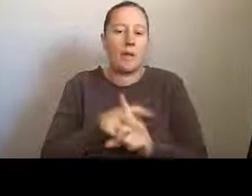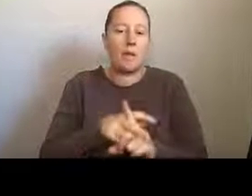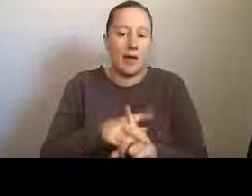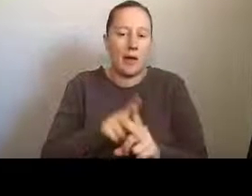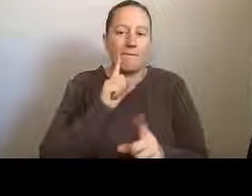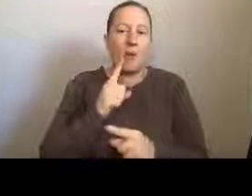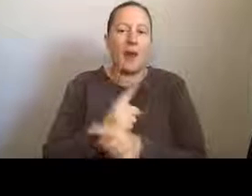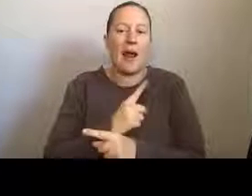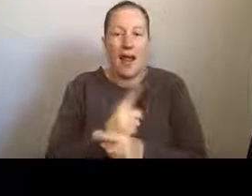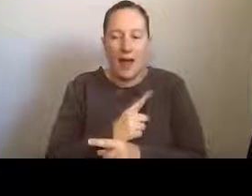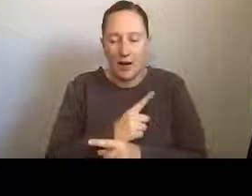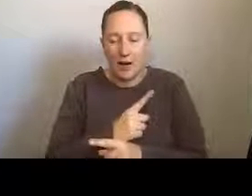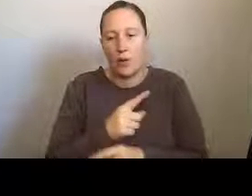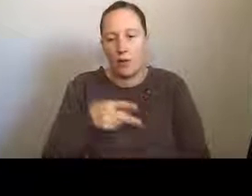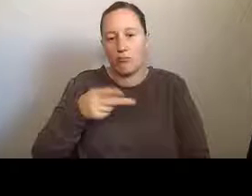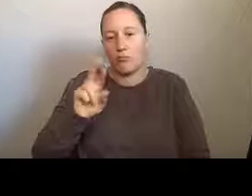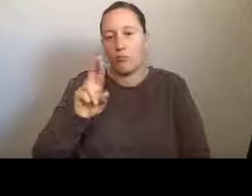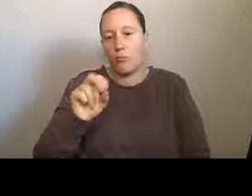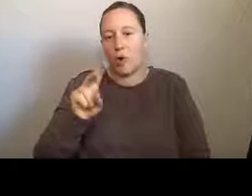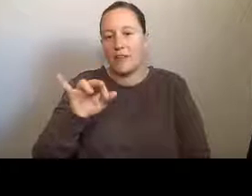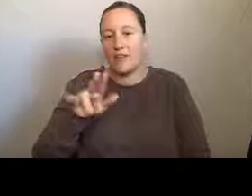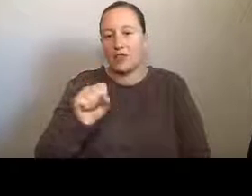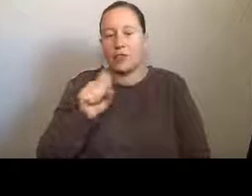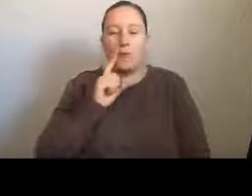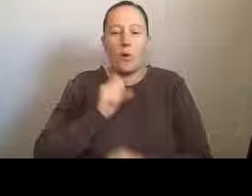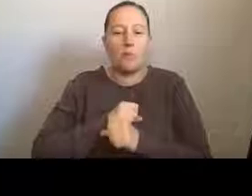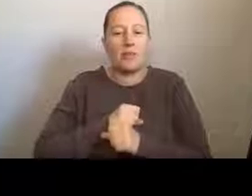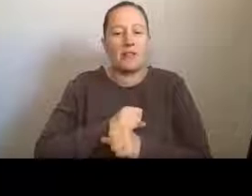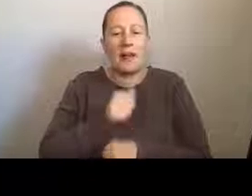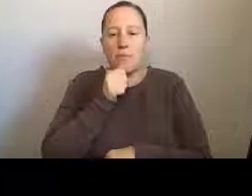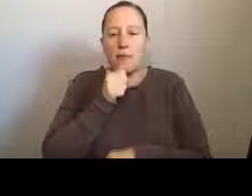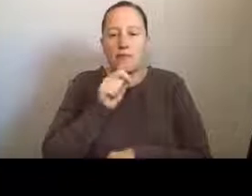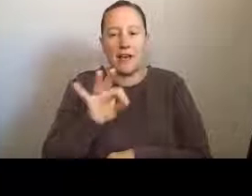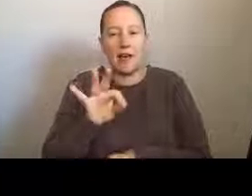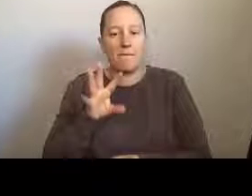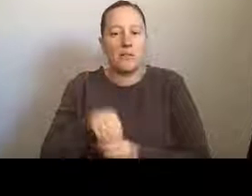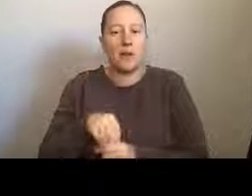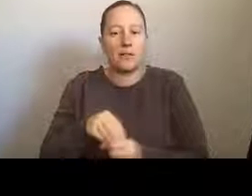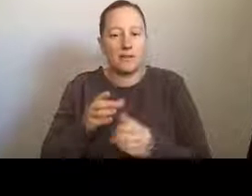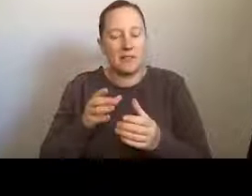to protect the privacy of your participants and to maintain the confidentiality